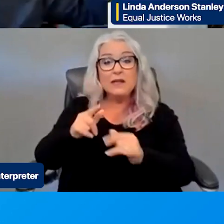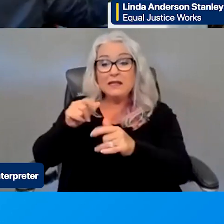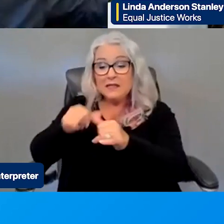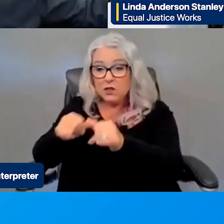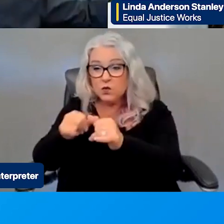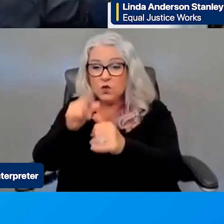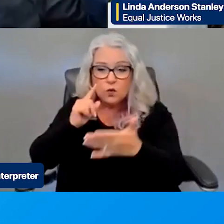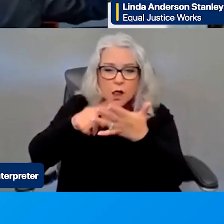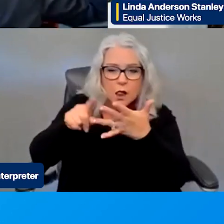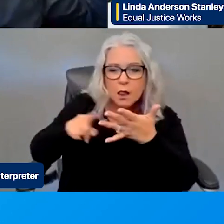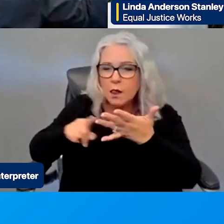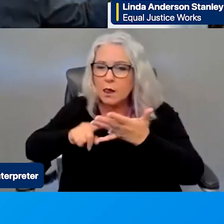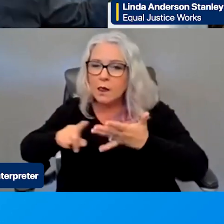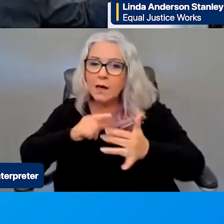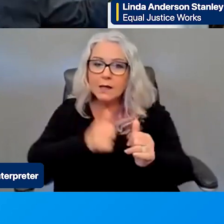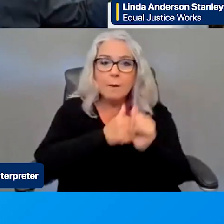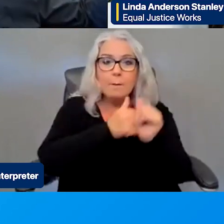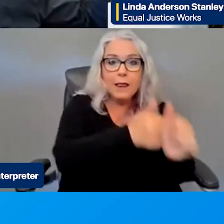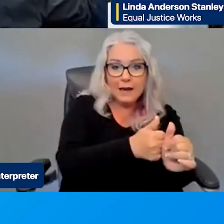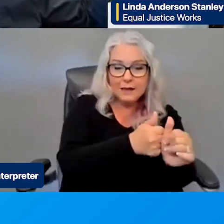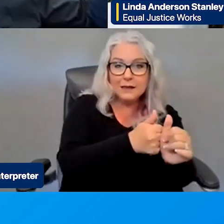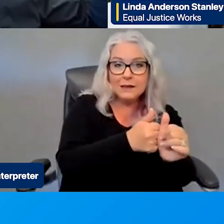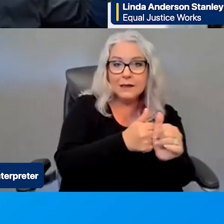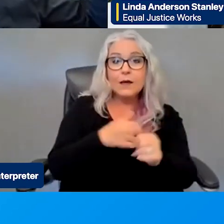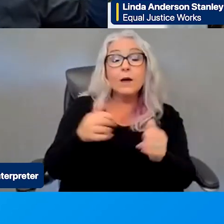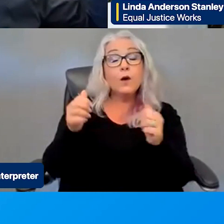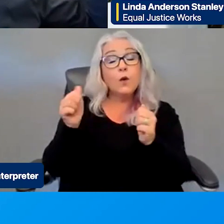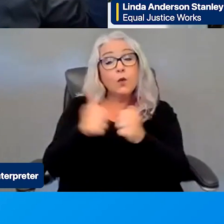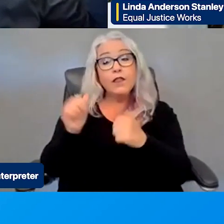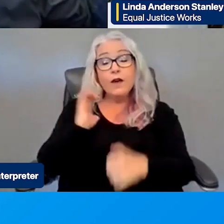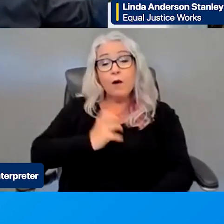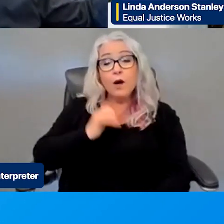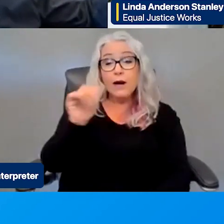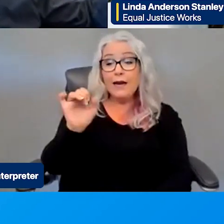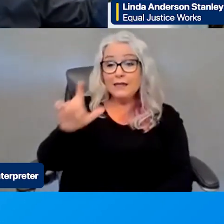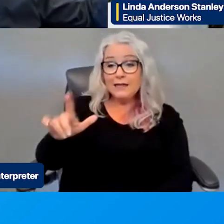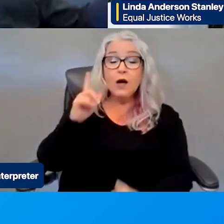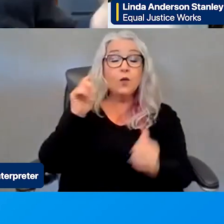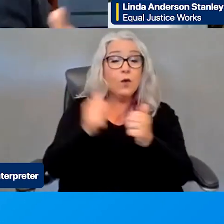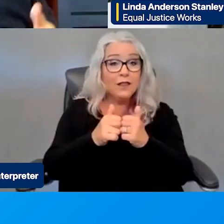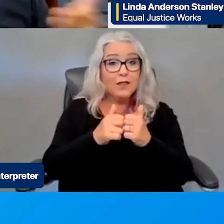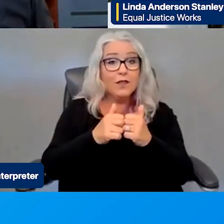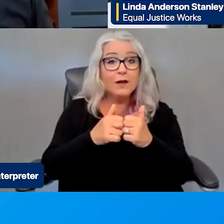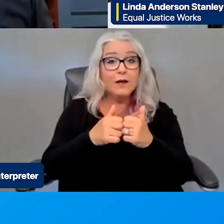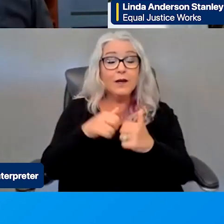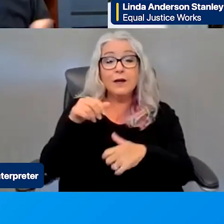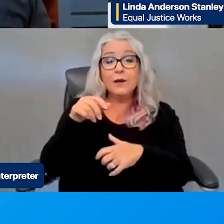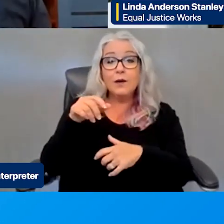With ASL that was resolved when the press conferences stopped. But for example, in other cases